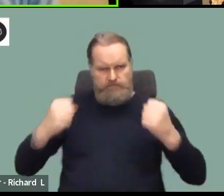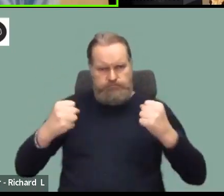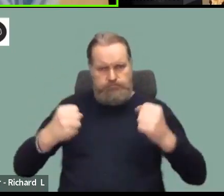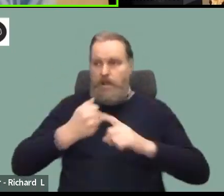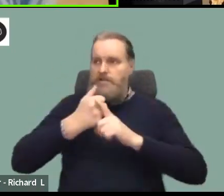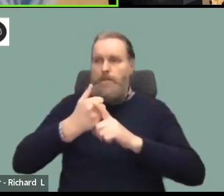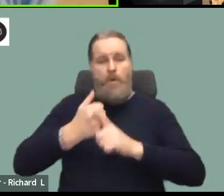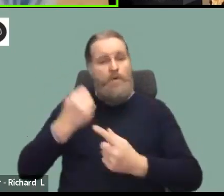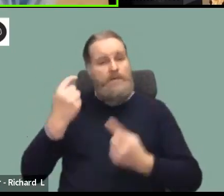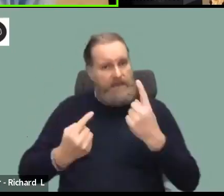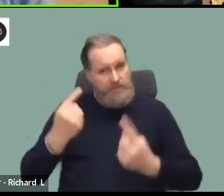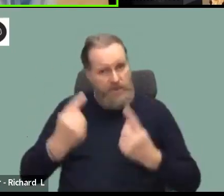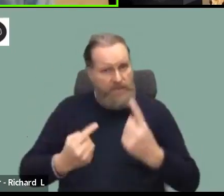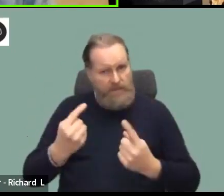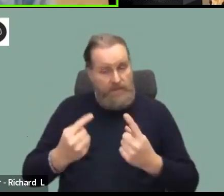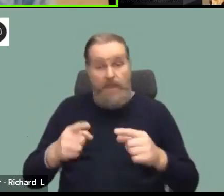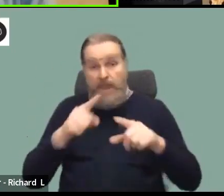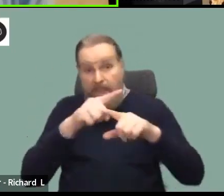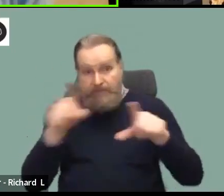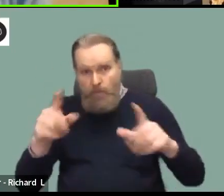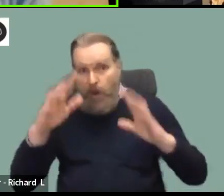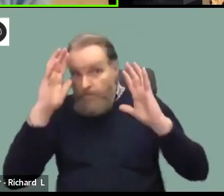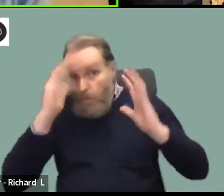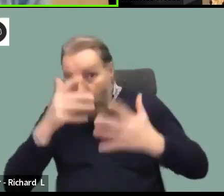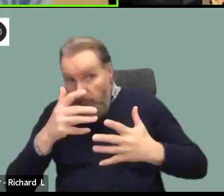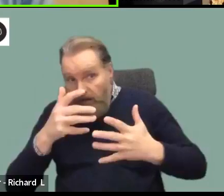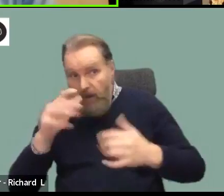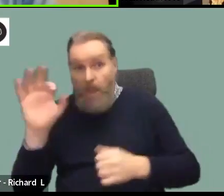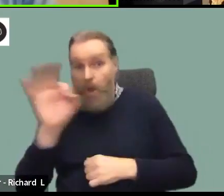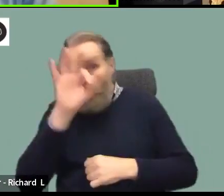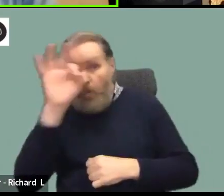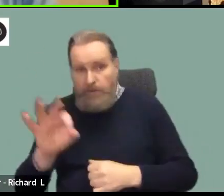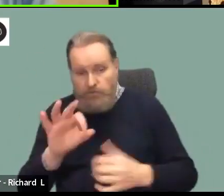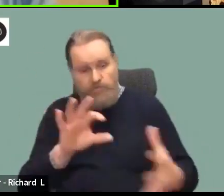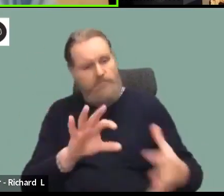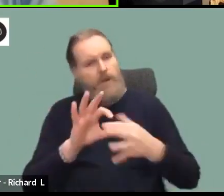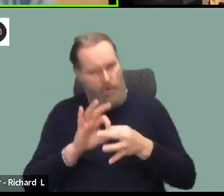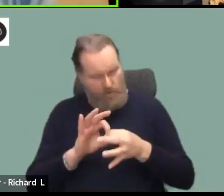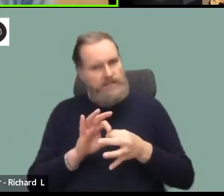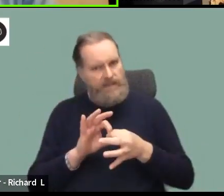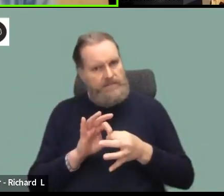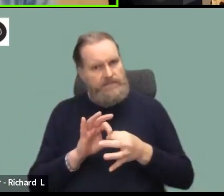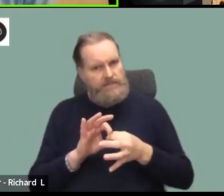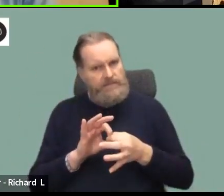we got to stick together. If people have a query or If people have a query or a worry do If people have a query or a worry do raise it, if there is